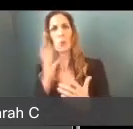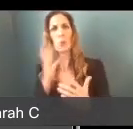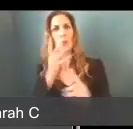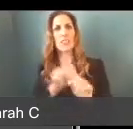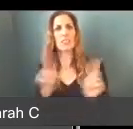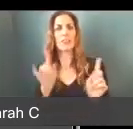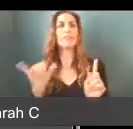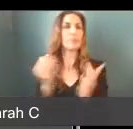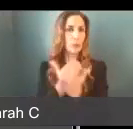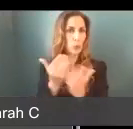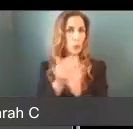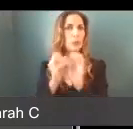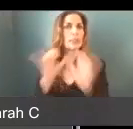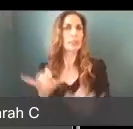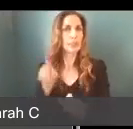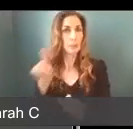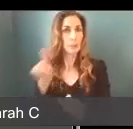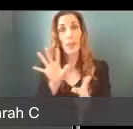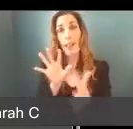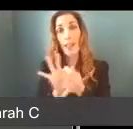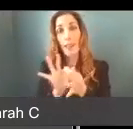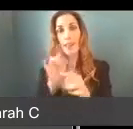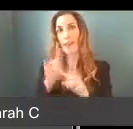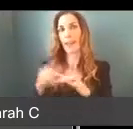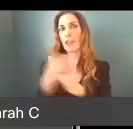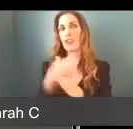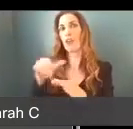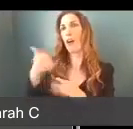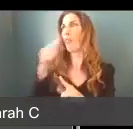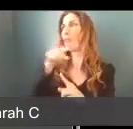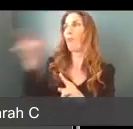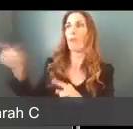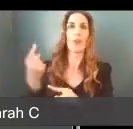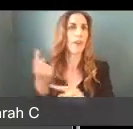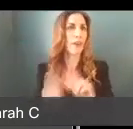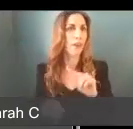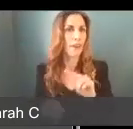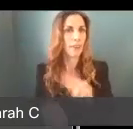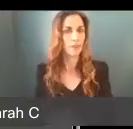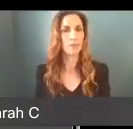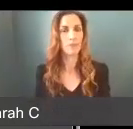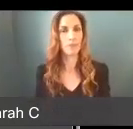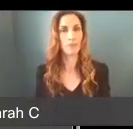and again, these links cannot be shared and I'm sure many people are happy to hear this. You will